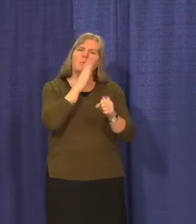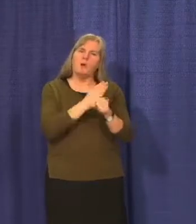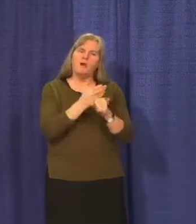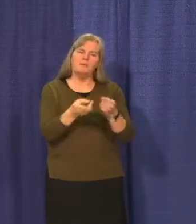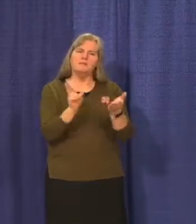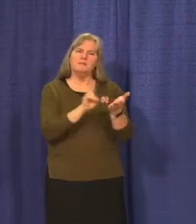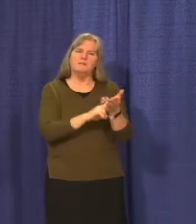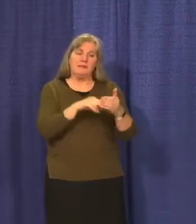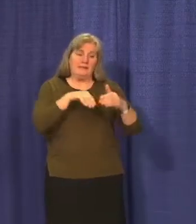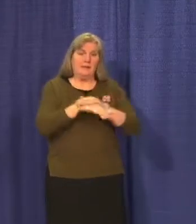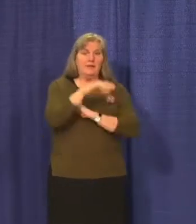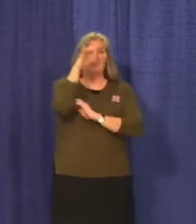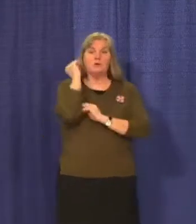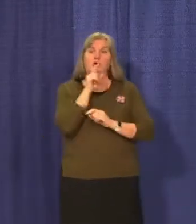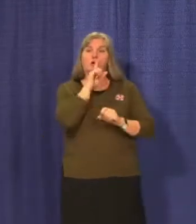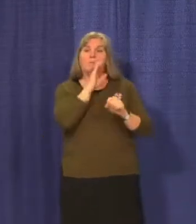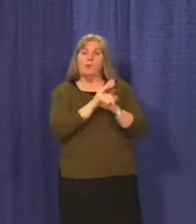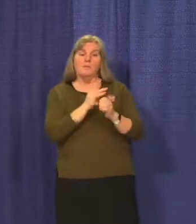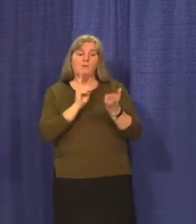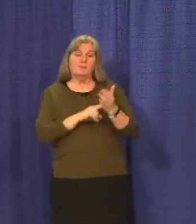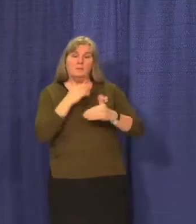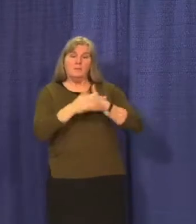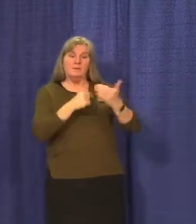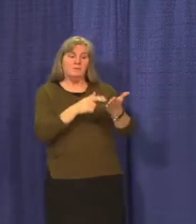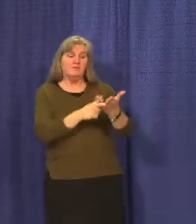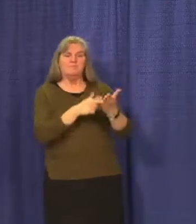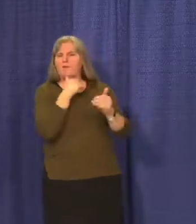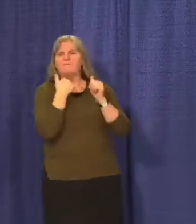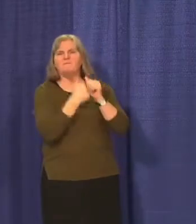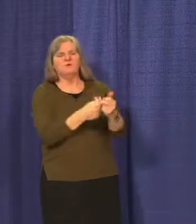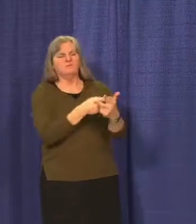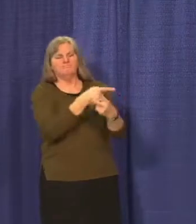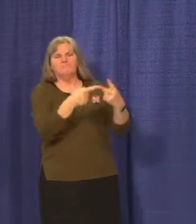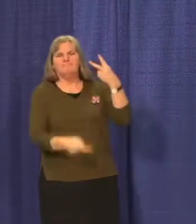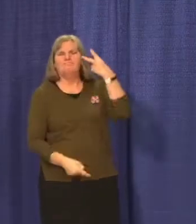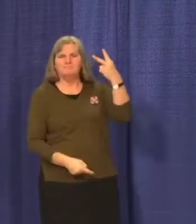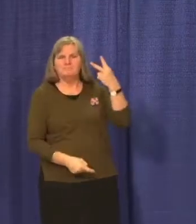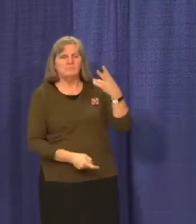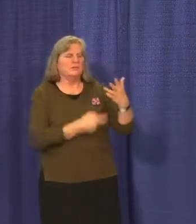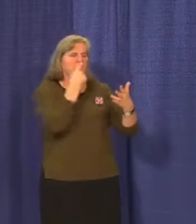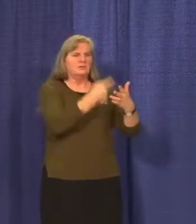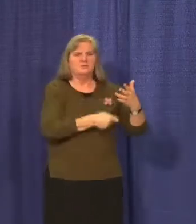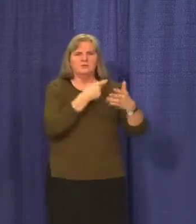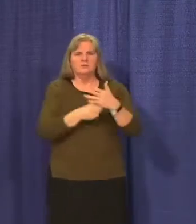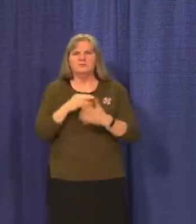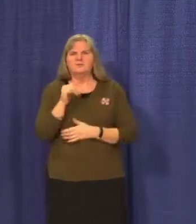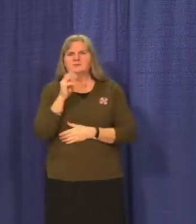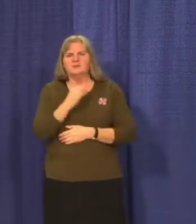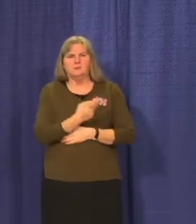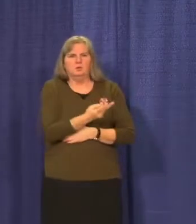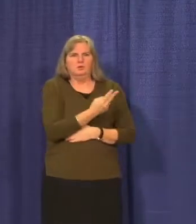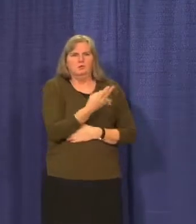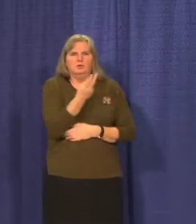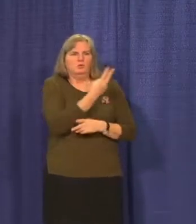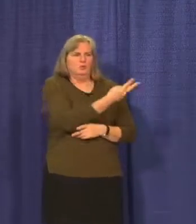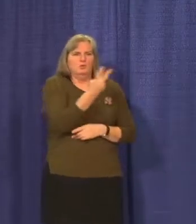they provided upon entry into the territory. They were charged under the EMA